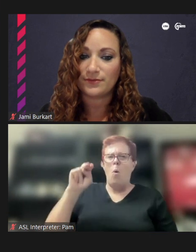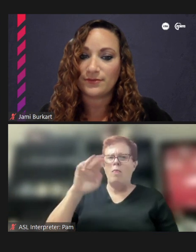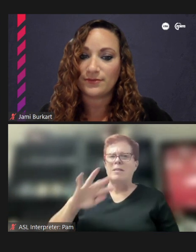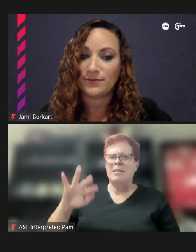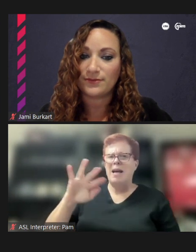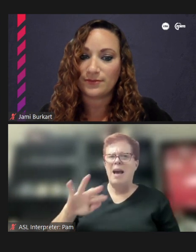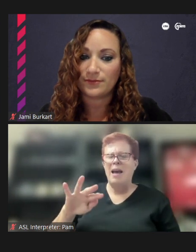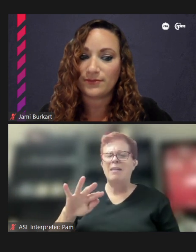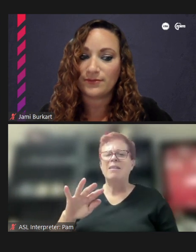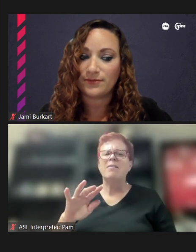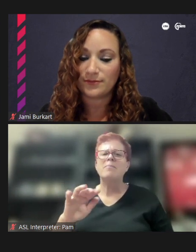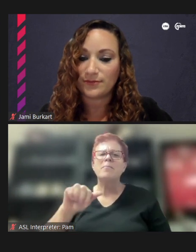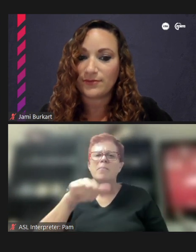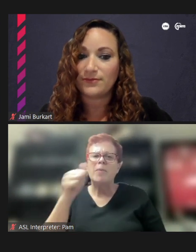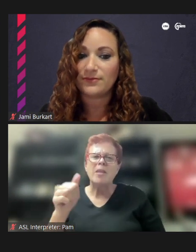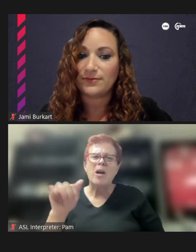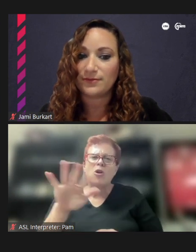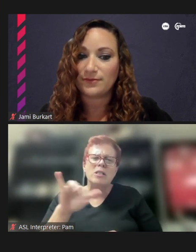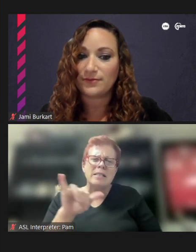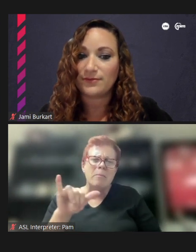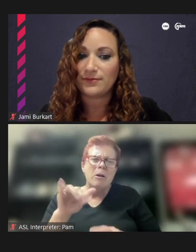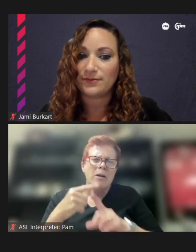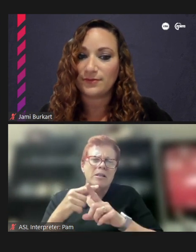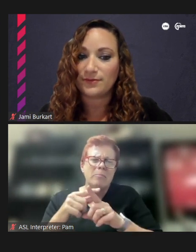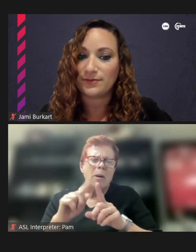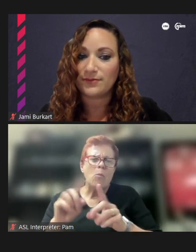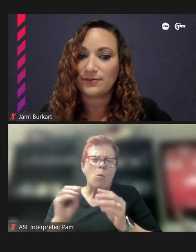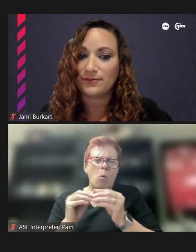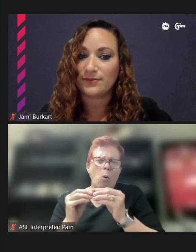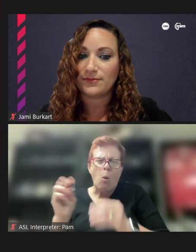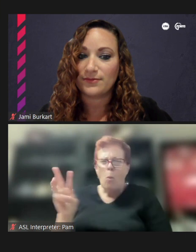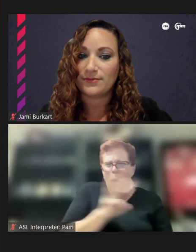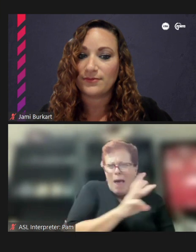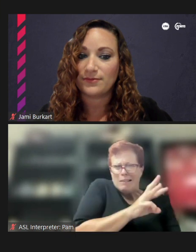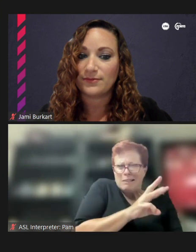There are other similar intersections but they tend to be way west, and some of those buildings